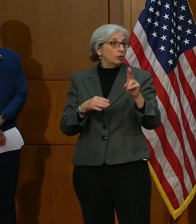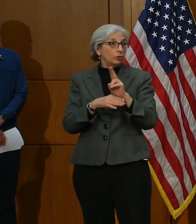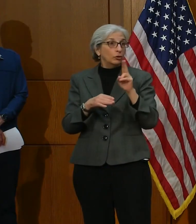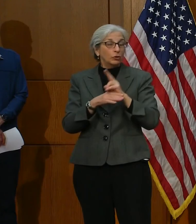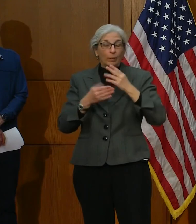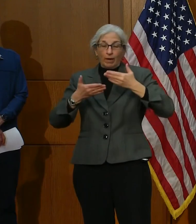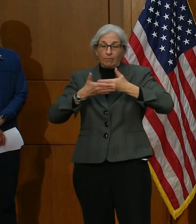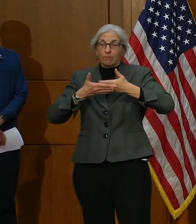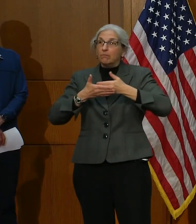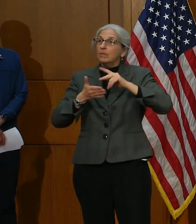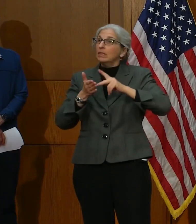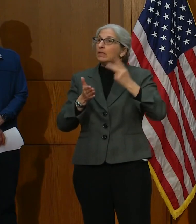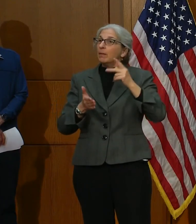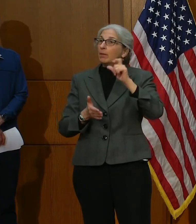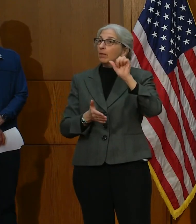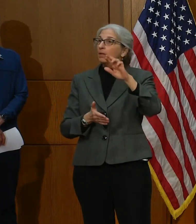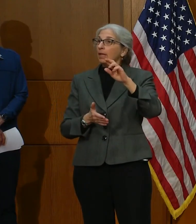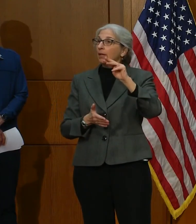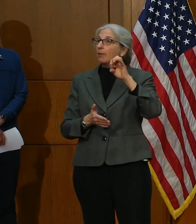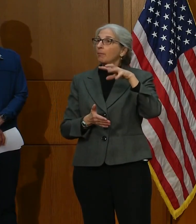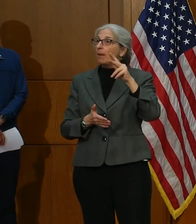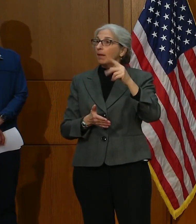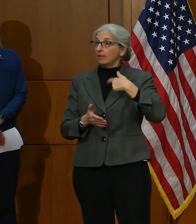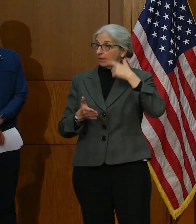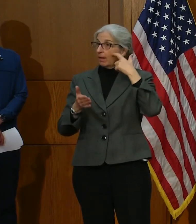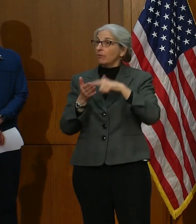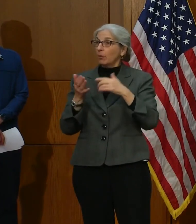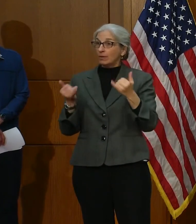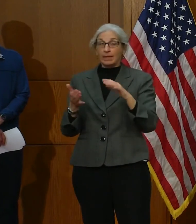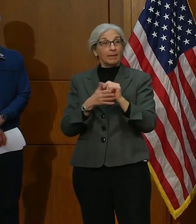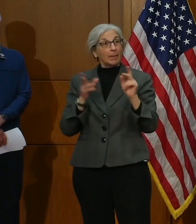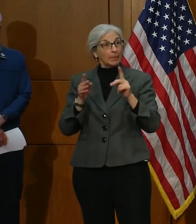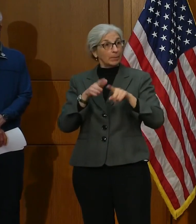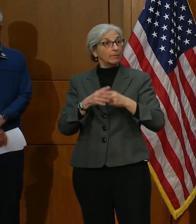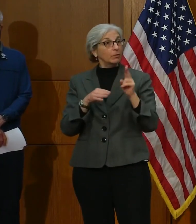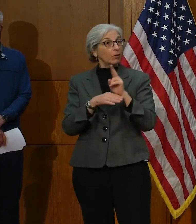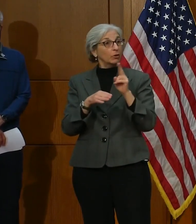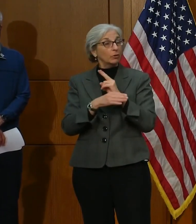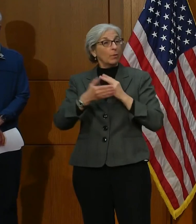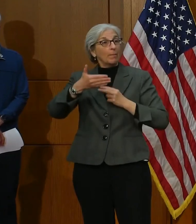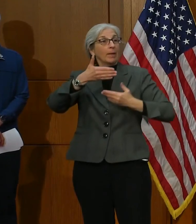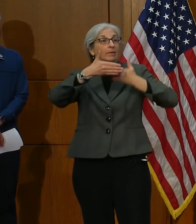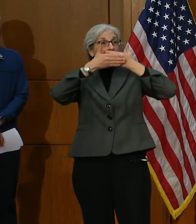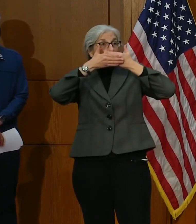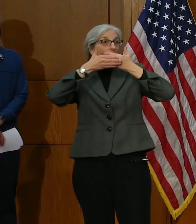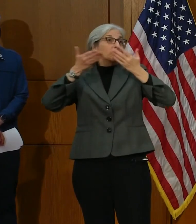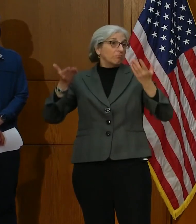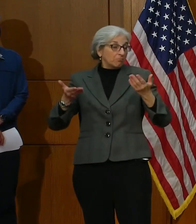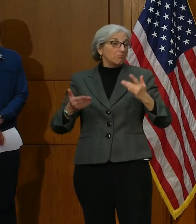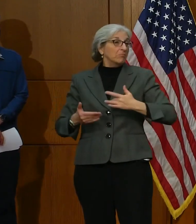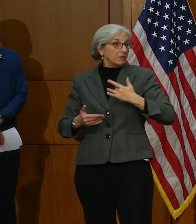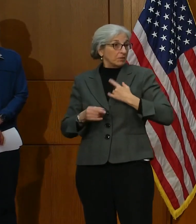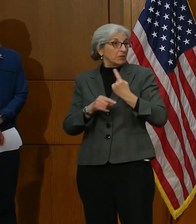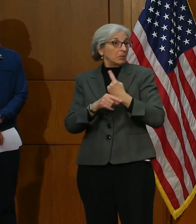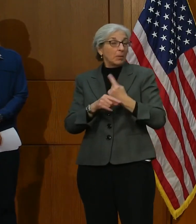IDEAL THAT WE REALLY SHOULD WEAR, YOU KNOW, DOUBLE LAYER MASKS, AND SOME PEOPLE HAVE STOPPED HAVE NOTICED IN THE IN THE LAST FEW WEEKS THAT PEOPLE